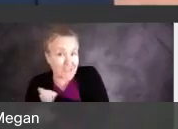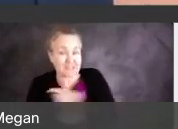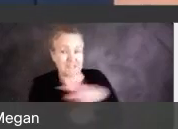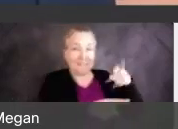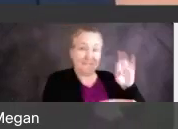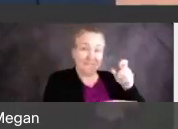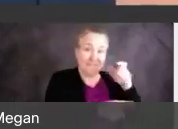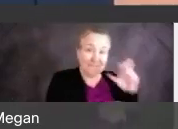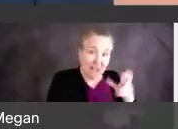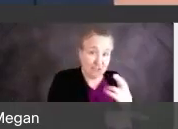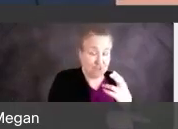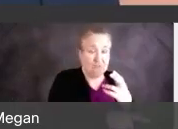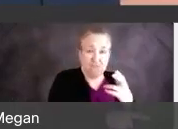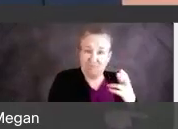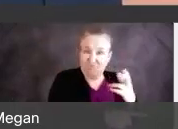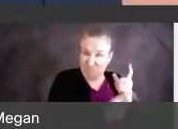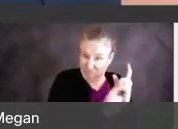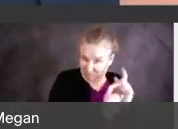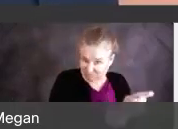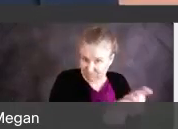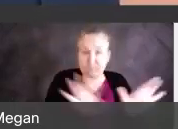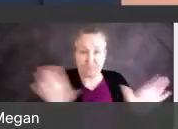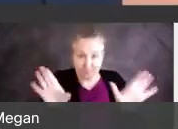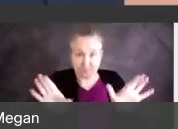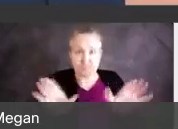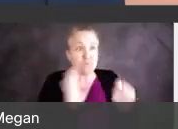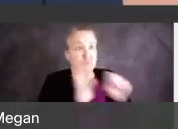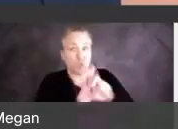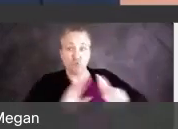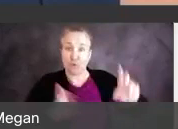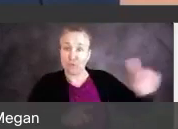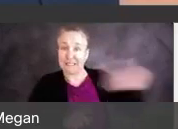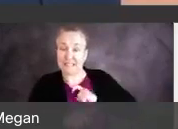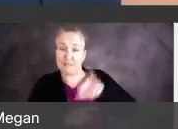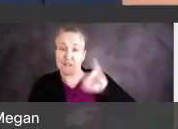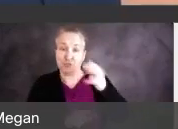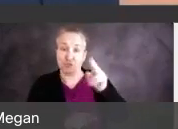and when the state is ready to provide us with Johnson & Johnson vaccine, we will be ready